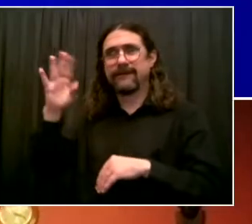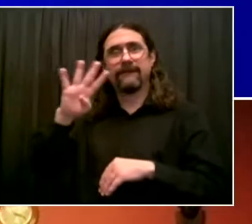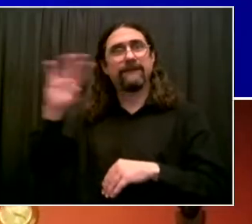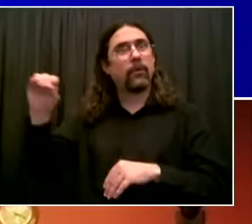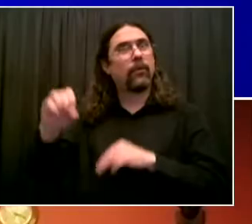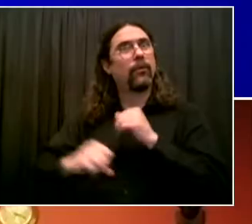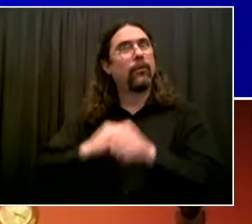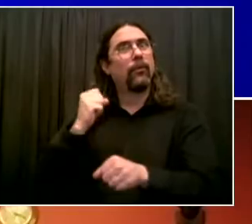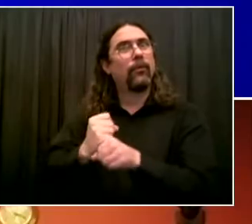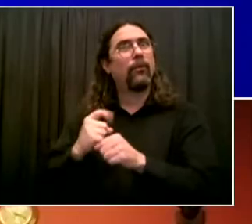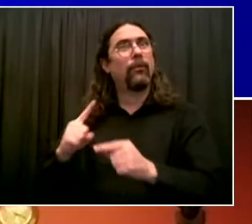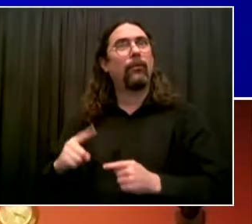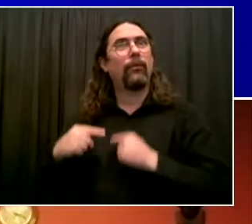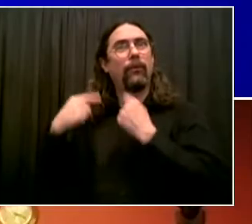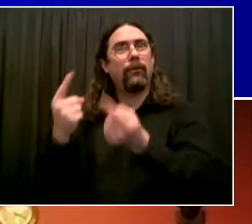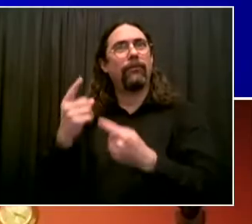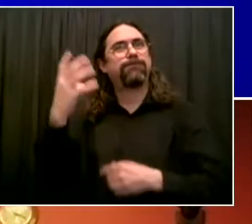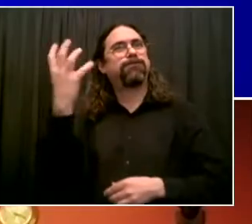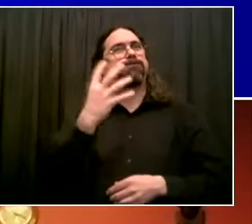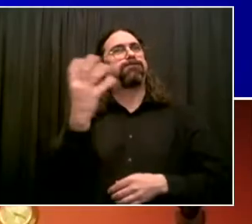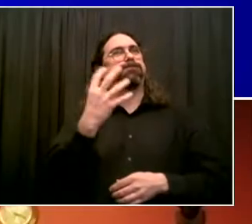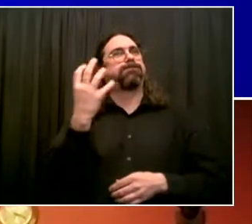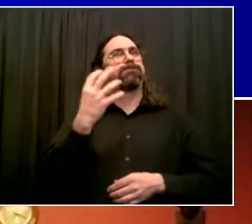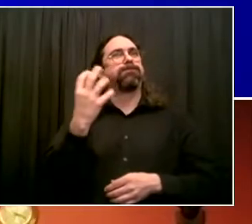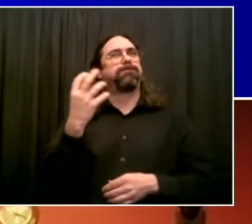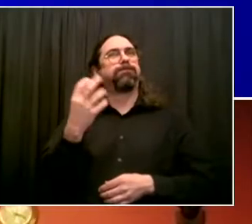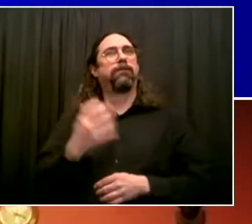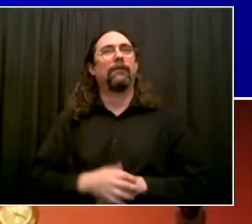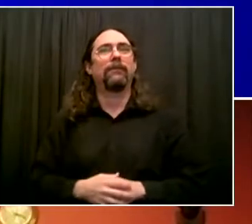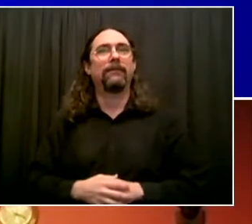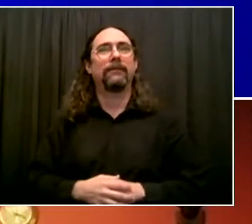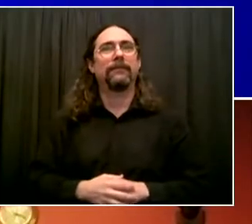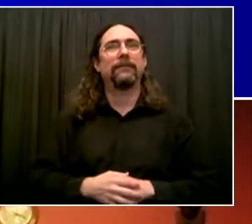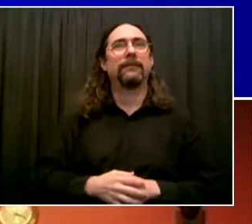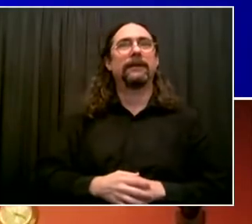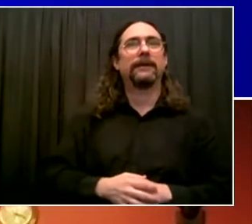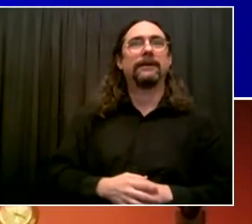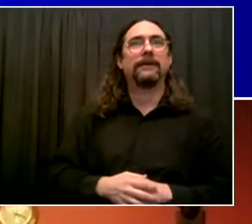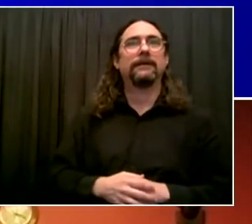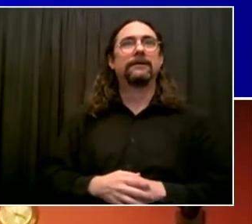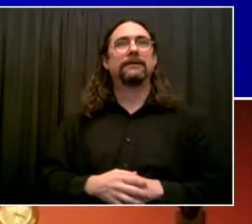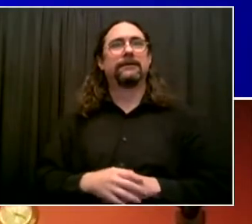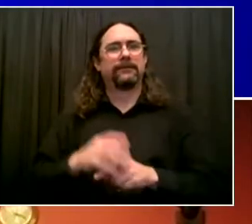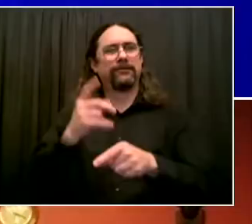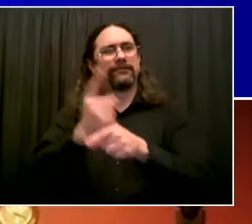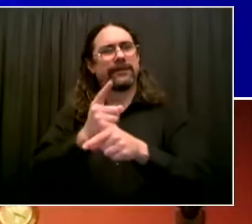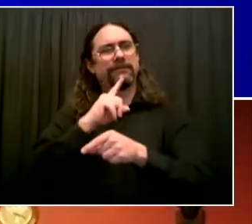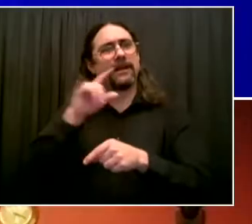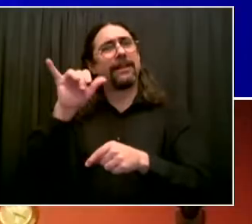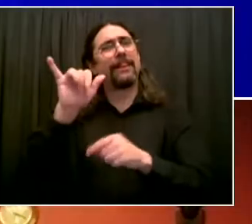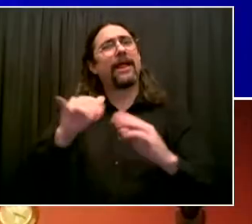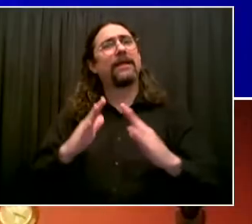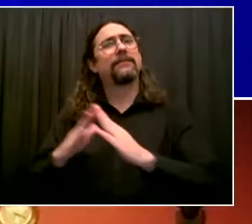WELL, THAT'S OVER 40 YEARS. AN AMAZING COMMUNITY -- YOU KNOW THE COMMUNITYS I JUST